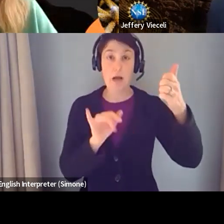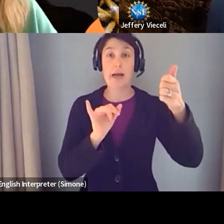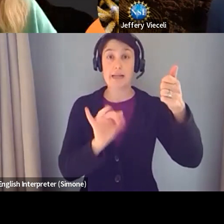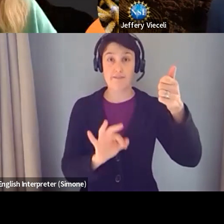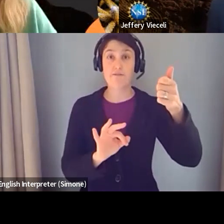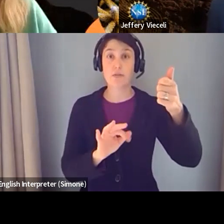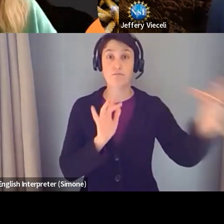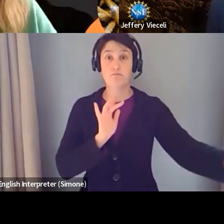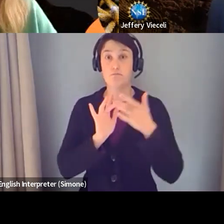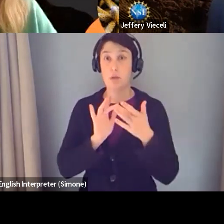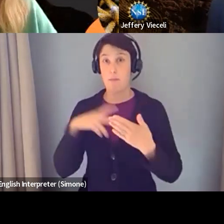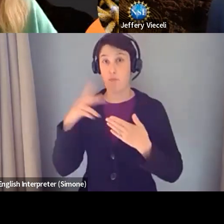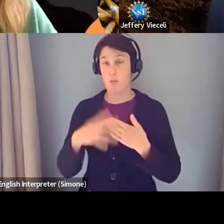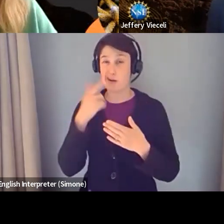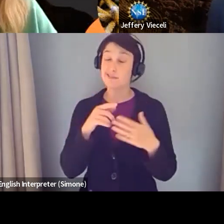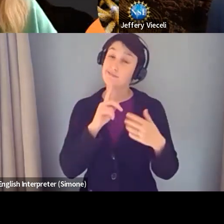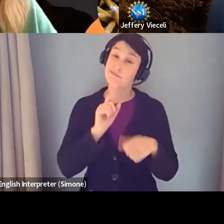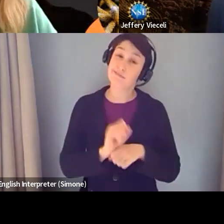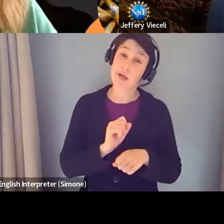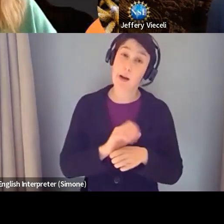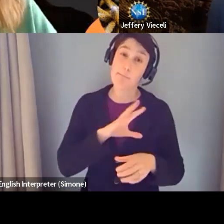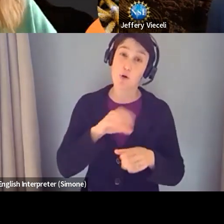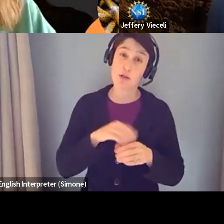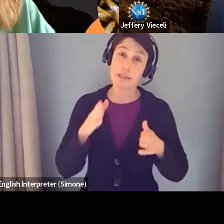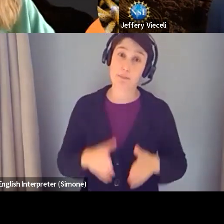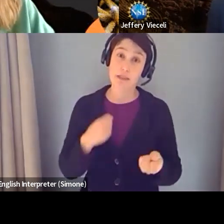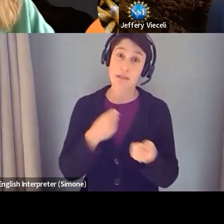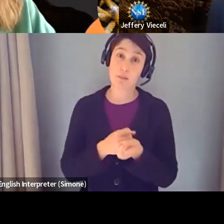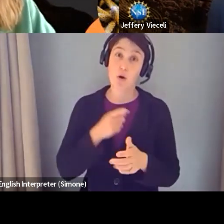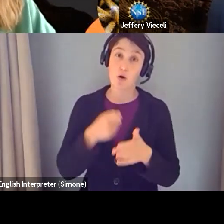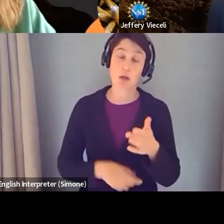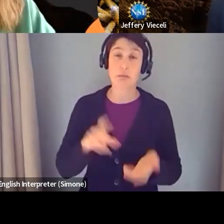because it is a participant support cost, which DGA does not really have a say